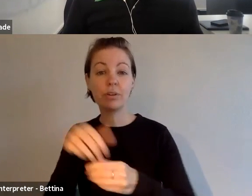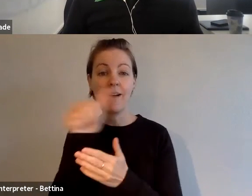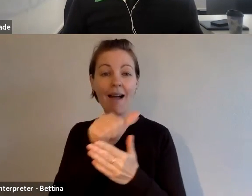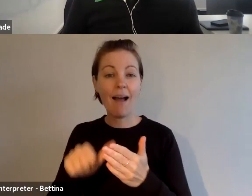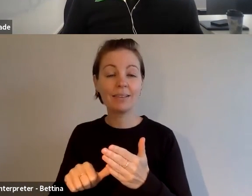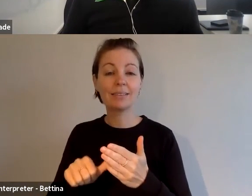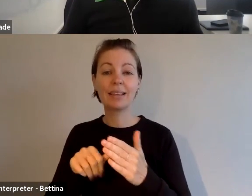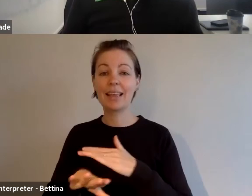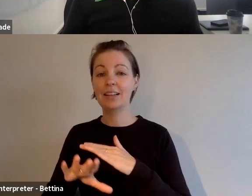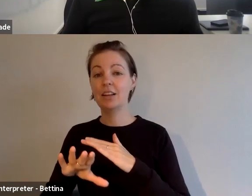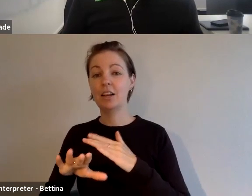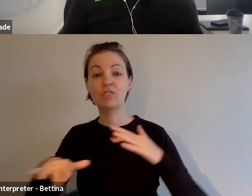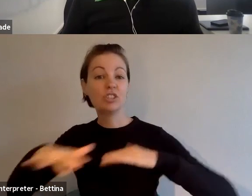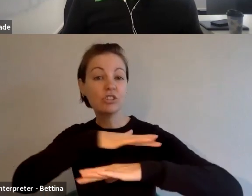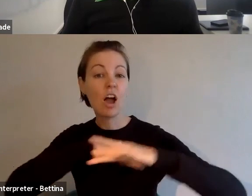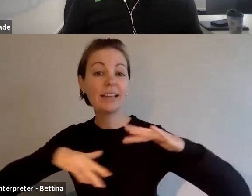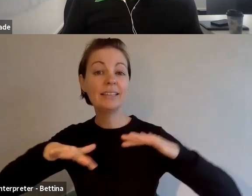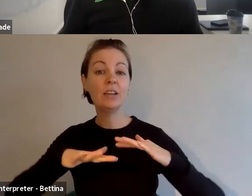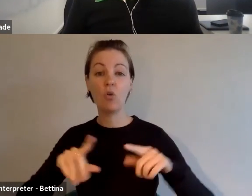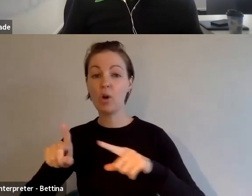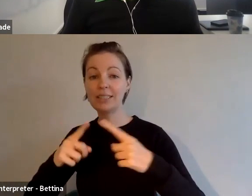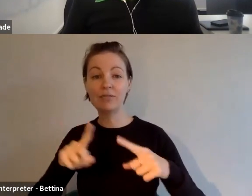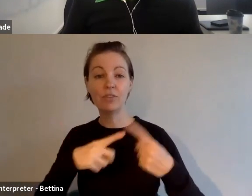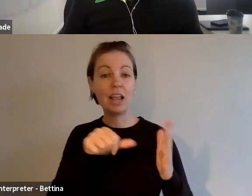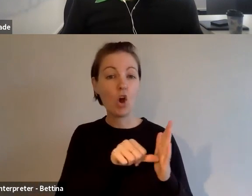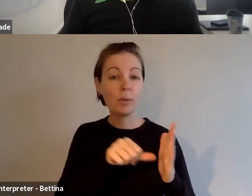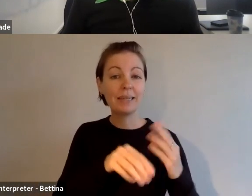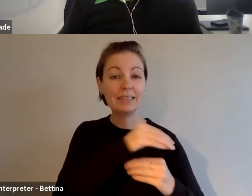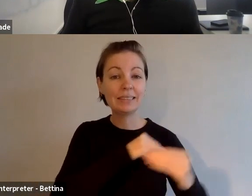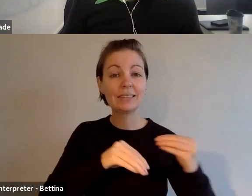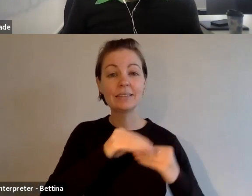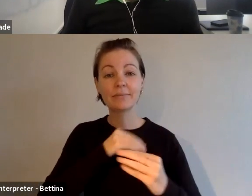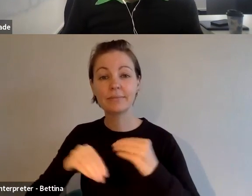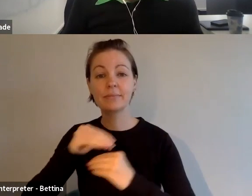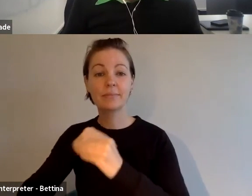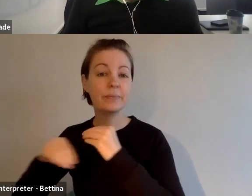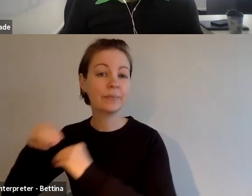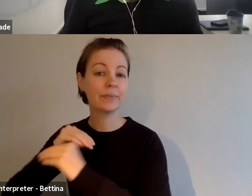economies. And so it is through that work that we can demonstrate these impacts that creativity